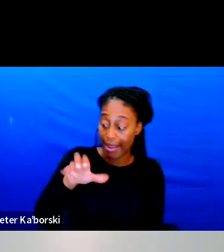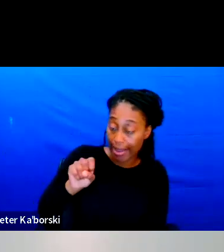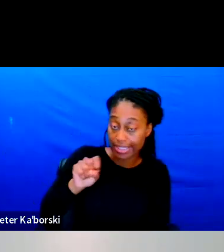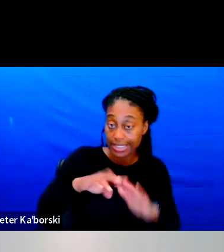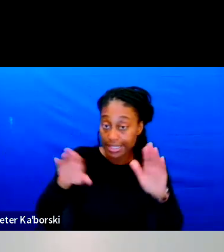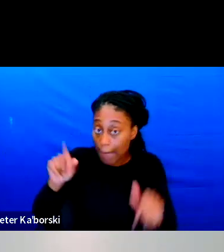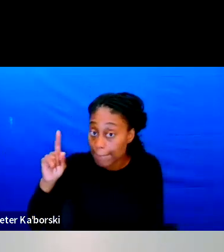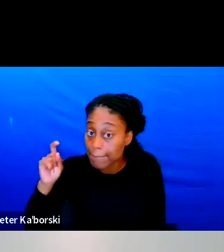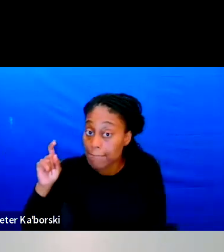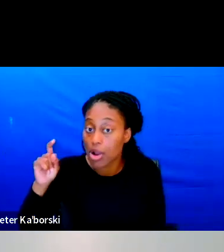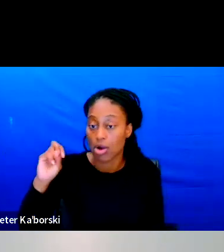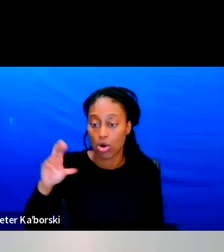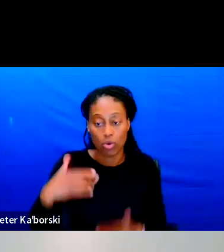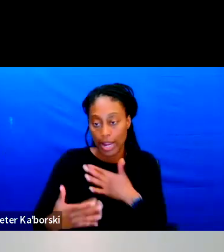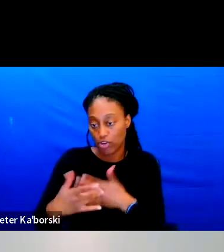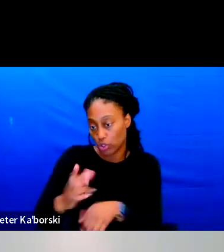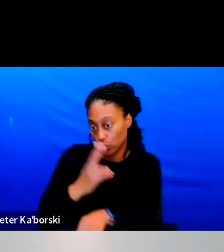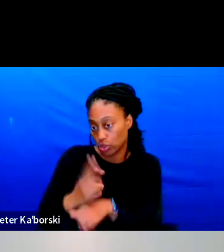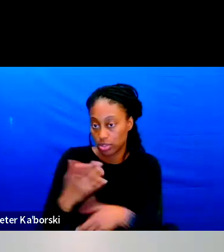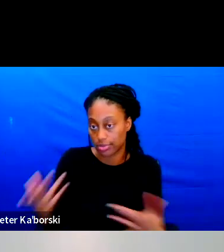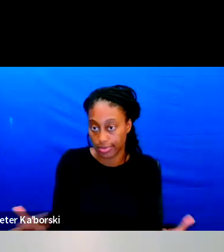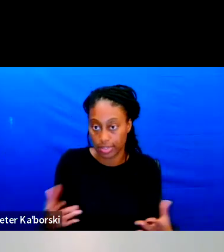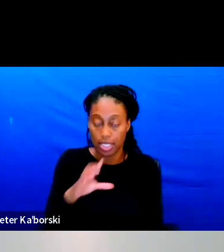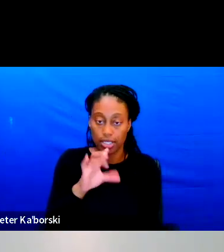Kyle Kleist: or whichever you're using. So first or so Swedes or